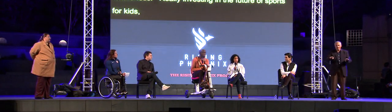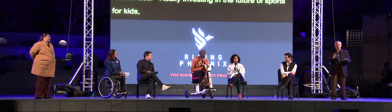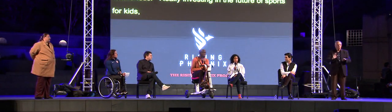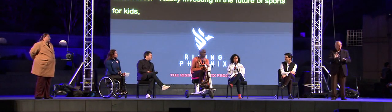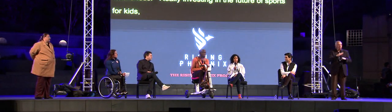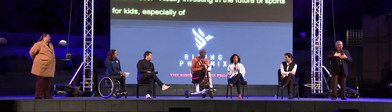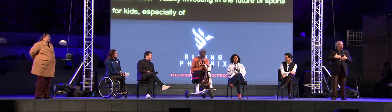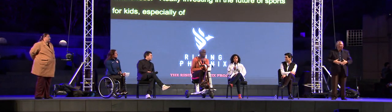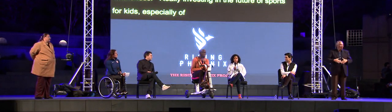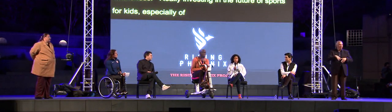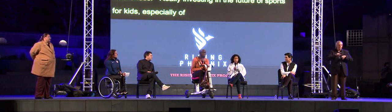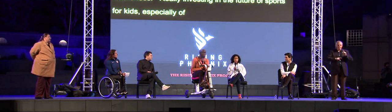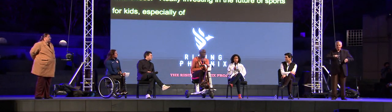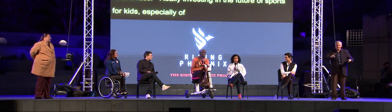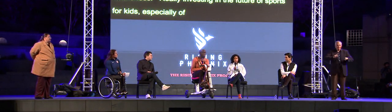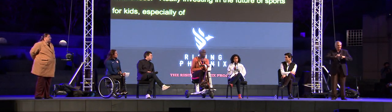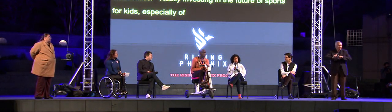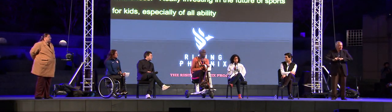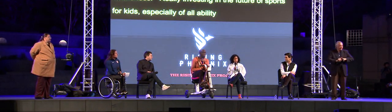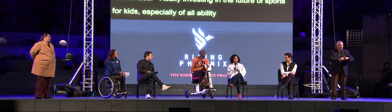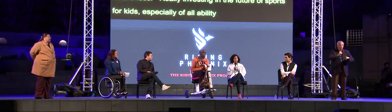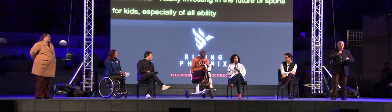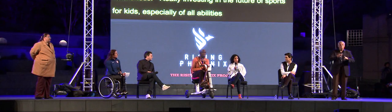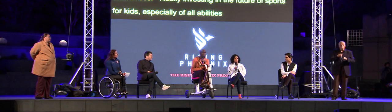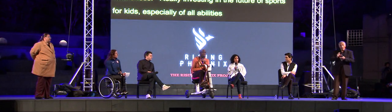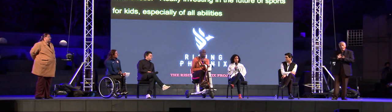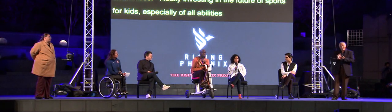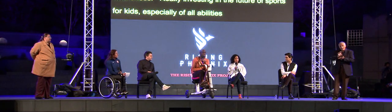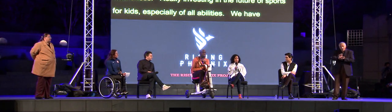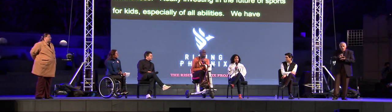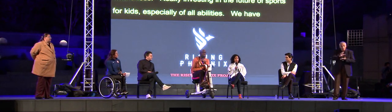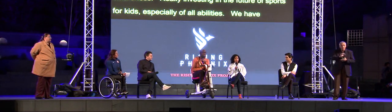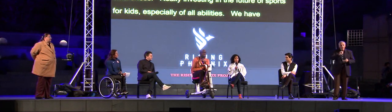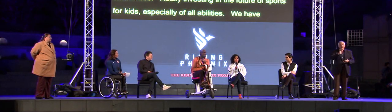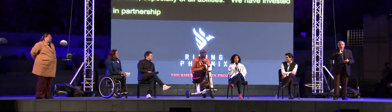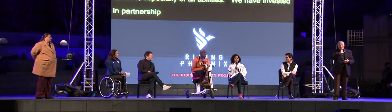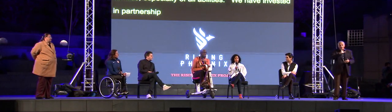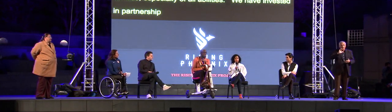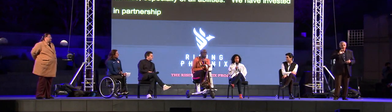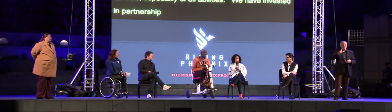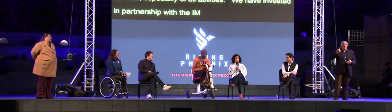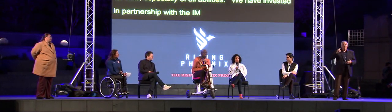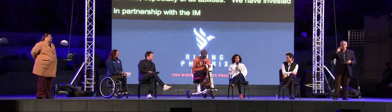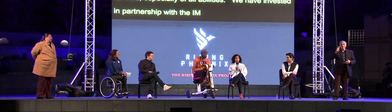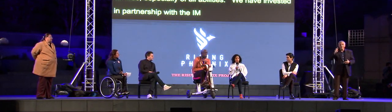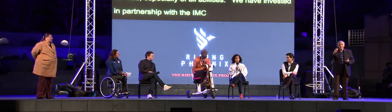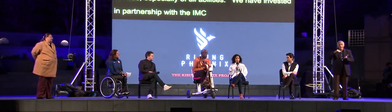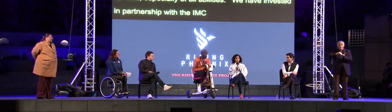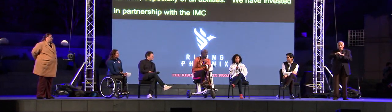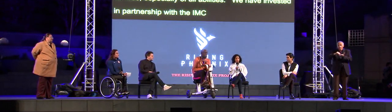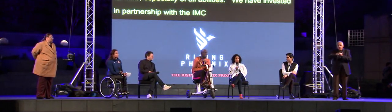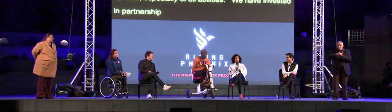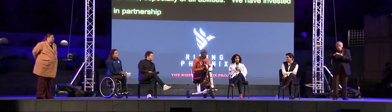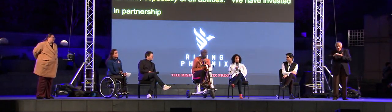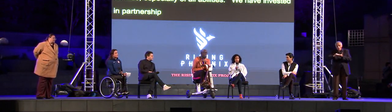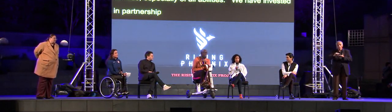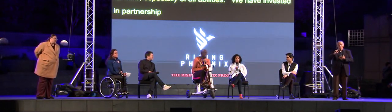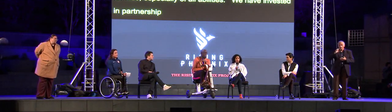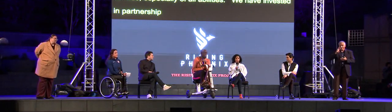So we have invested in partnership with the IOC $160 million to fund youth sport